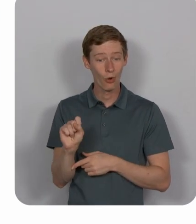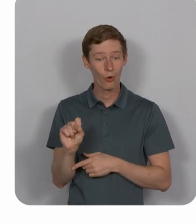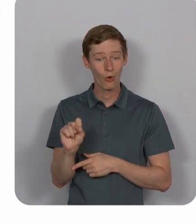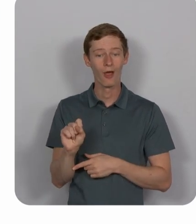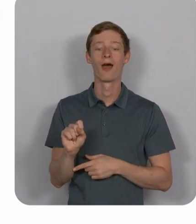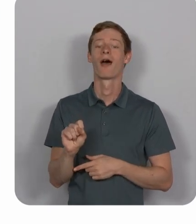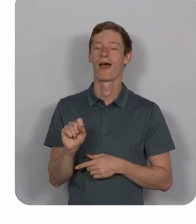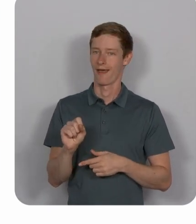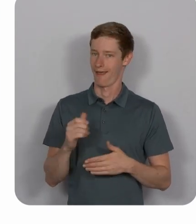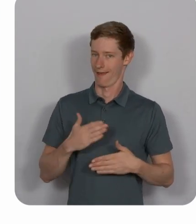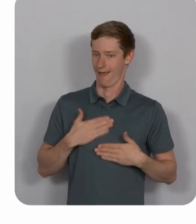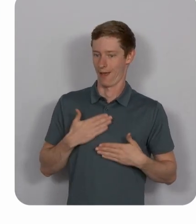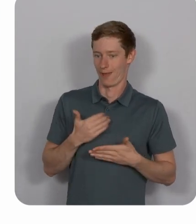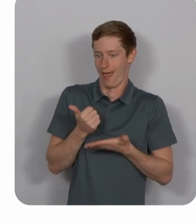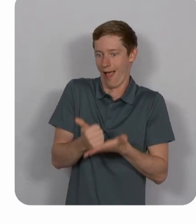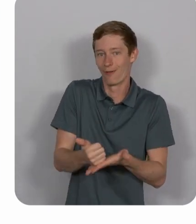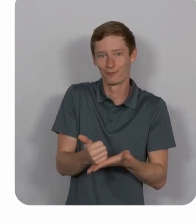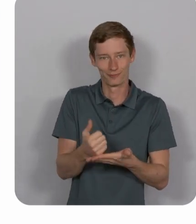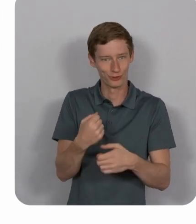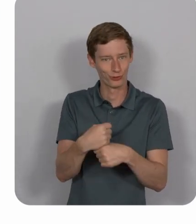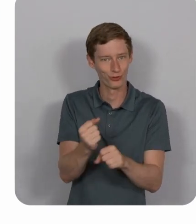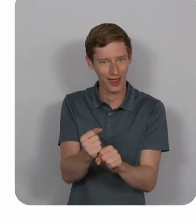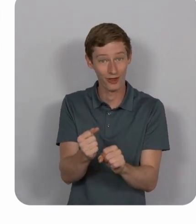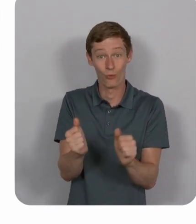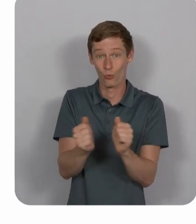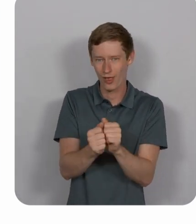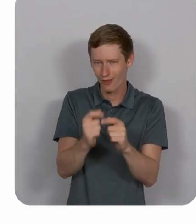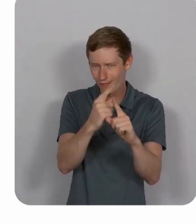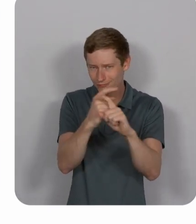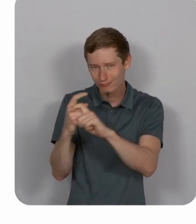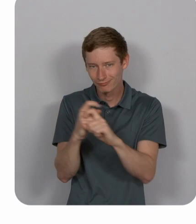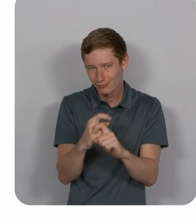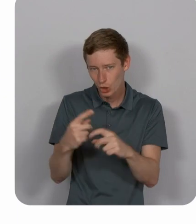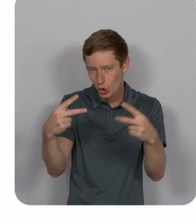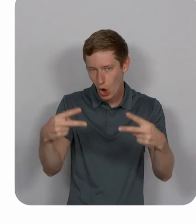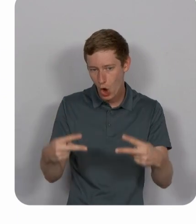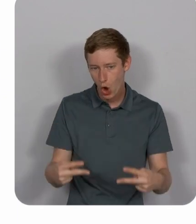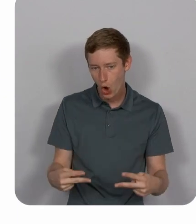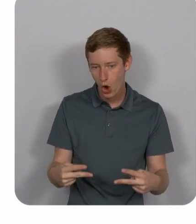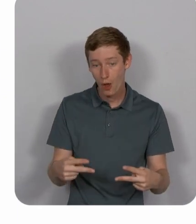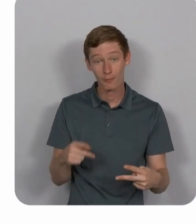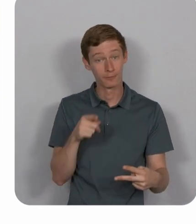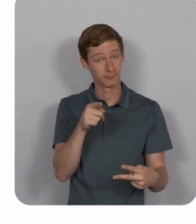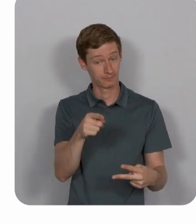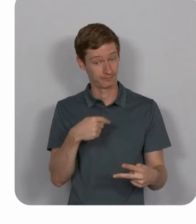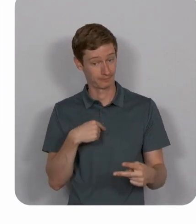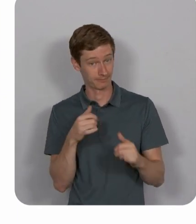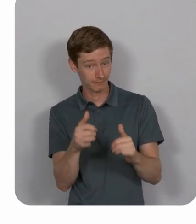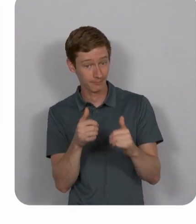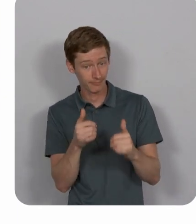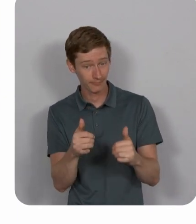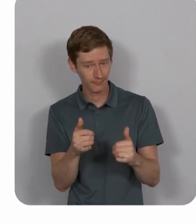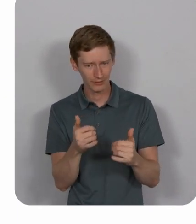But if you’re like me, you also want tools that help you to prevent and resolve coding roadblocks.